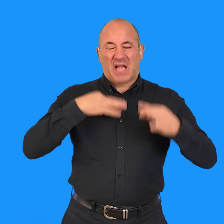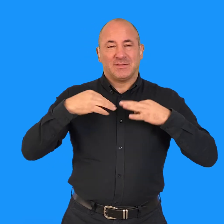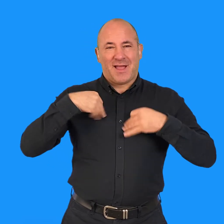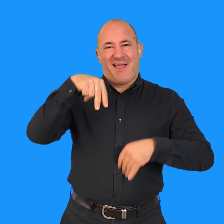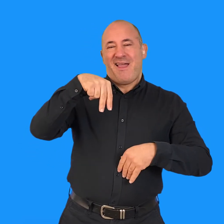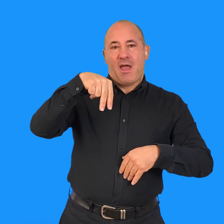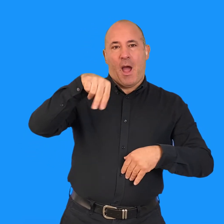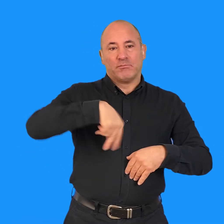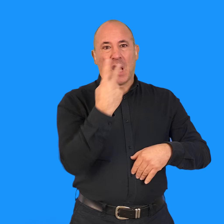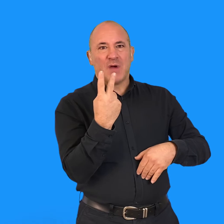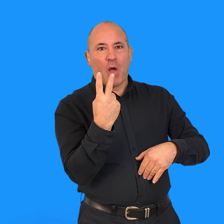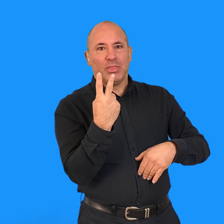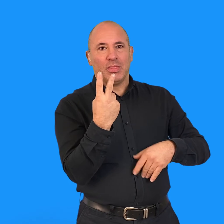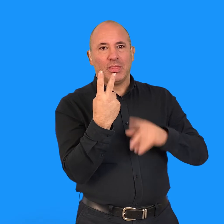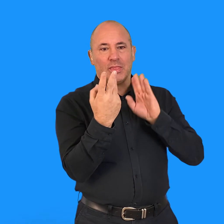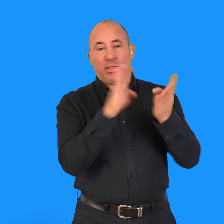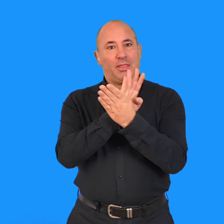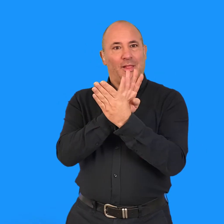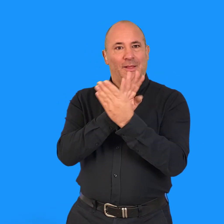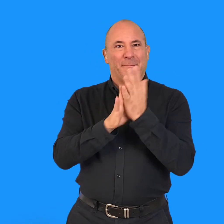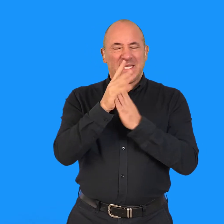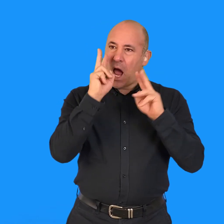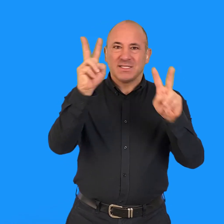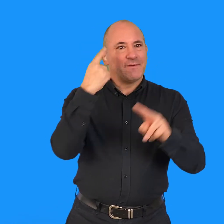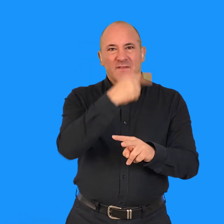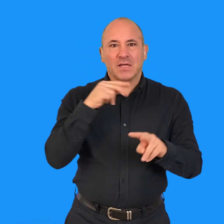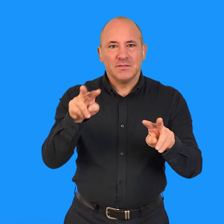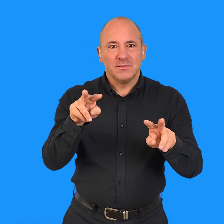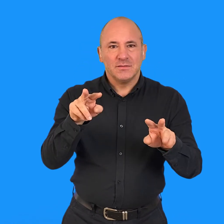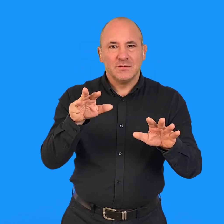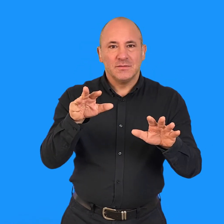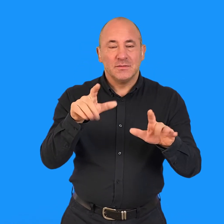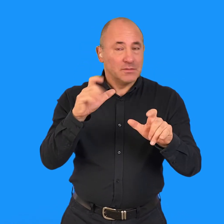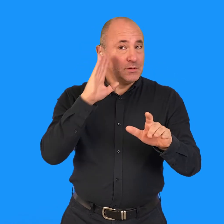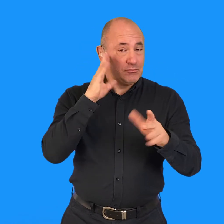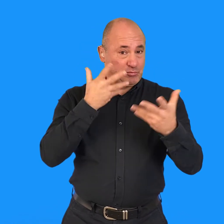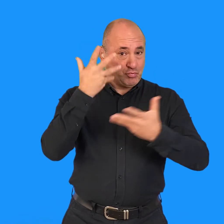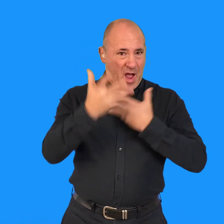so the audience couldn't see her face. They could still hear her describing it.